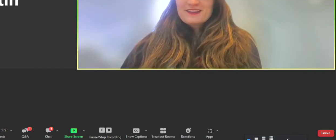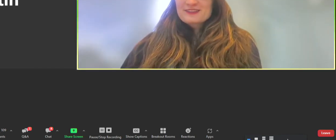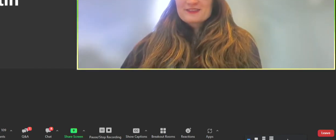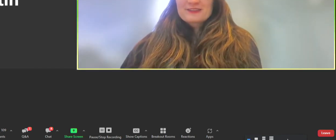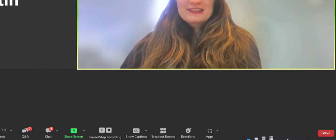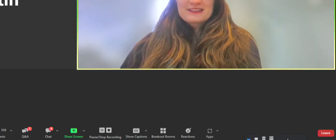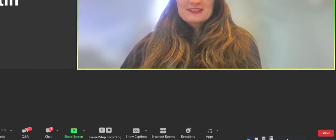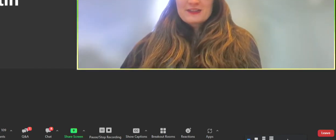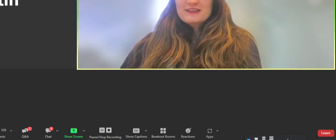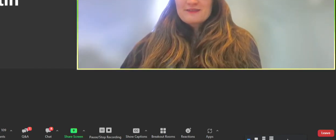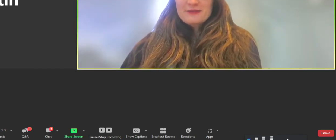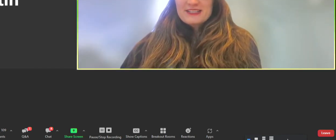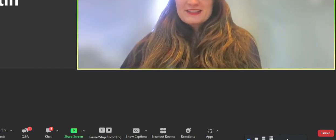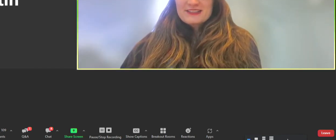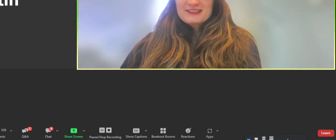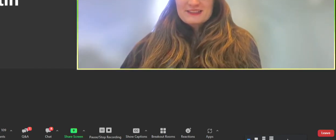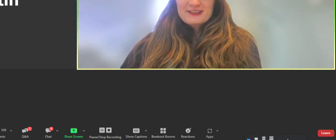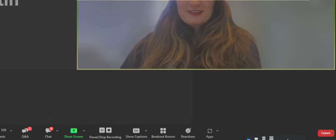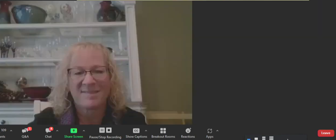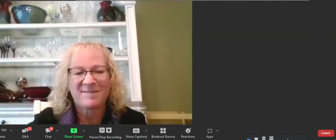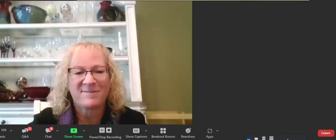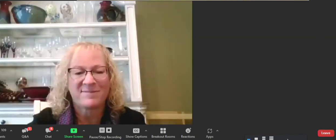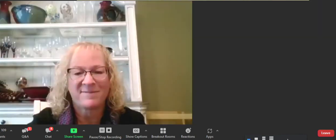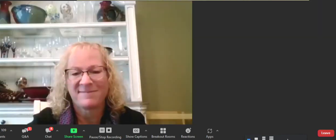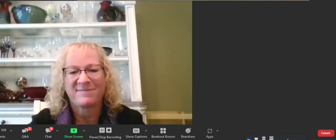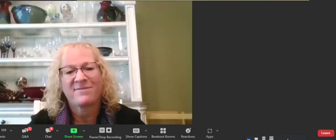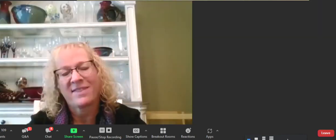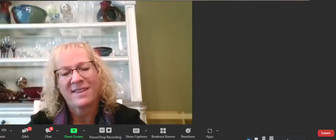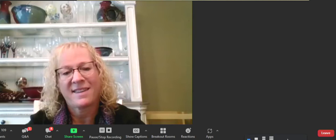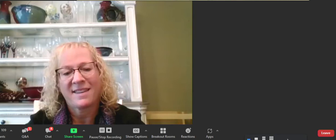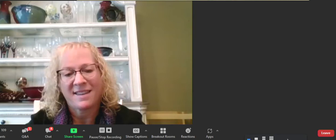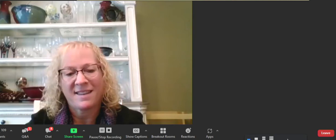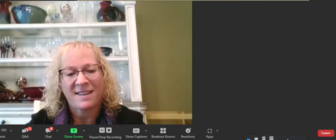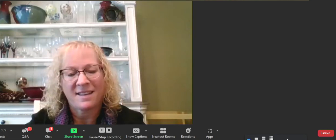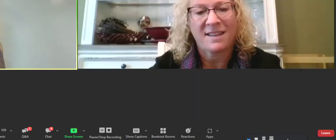It's really such great information to start us off with. My name is Maggie Snyder.